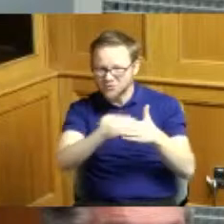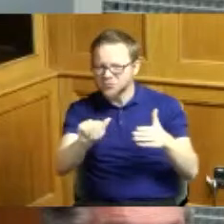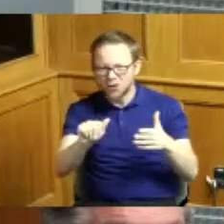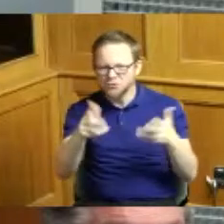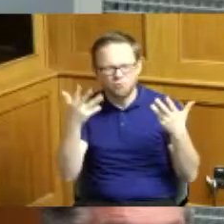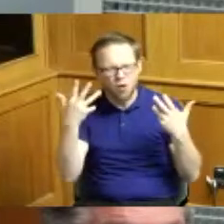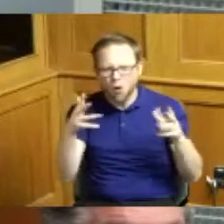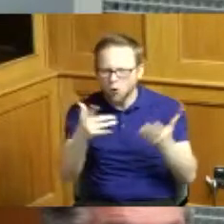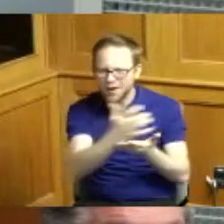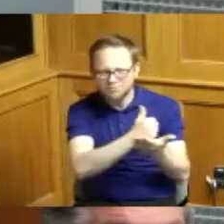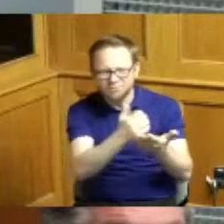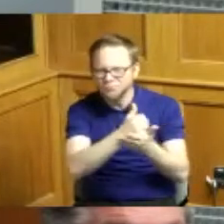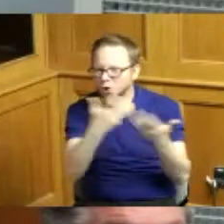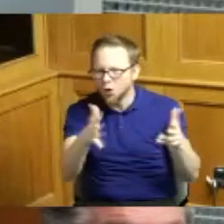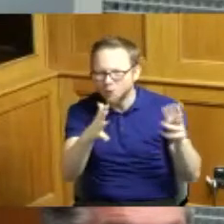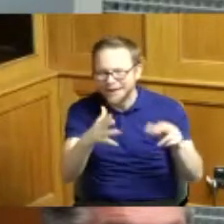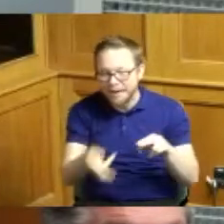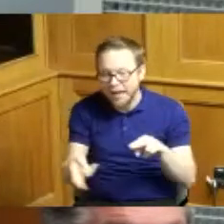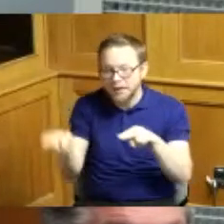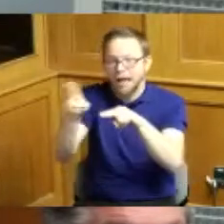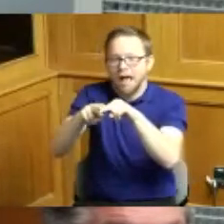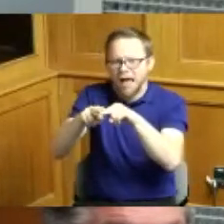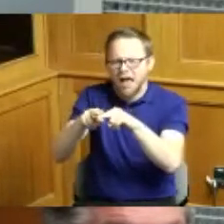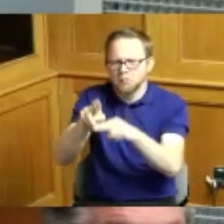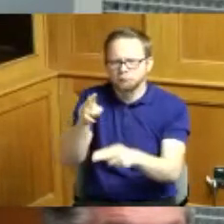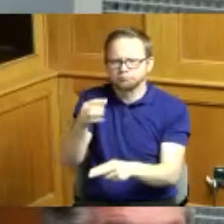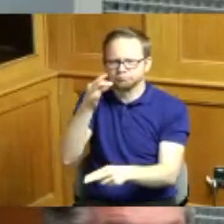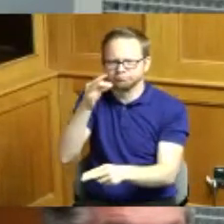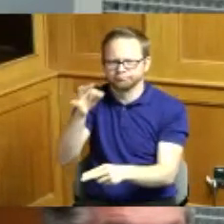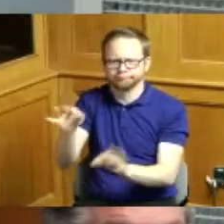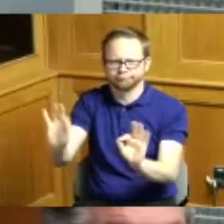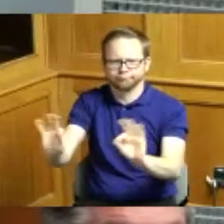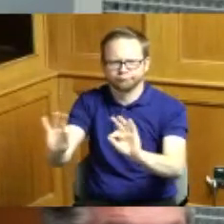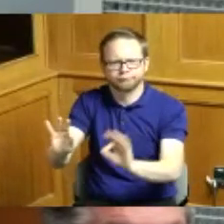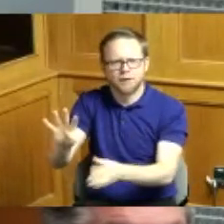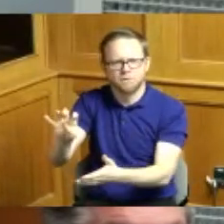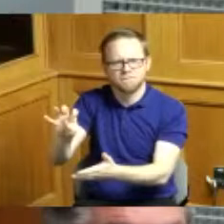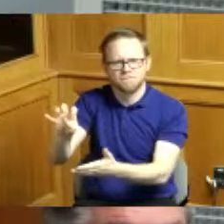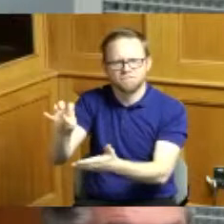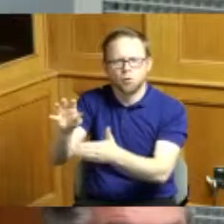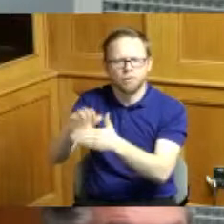shoved away to get the 5 400 of income from the banquet and we also need to make sure